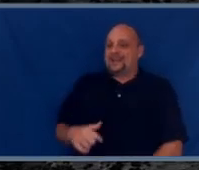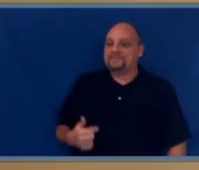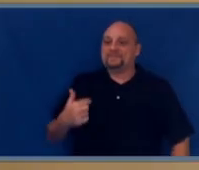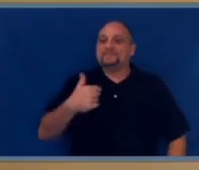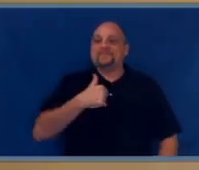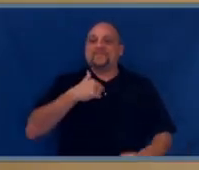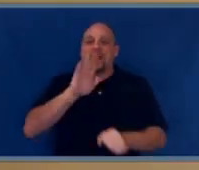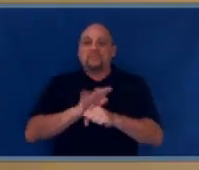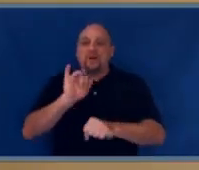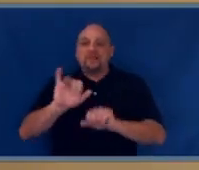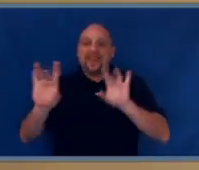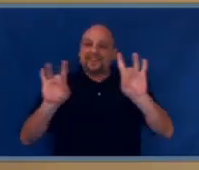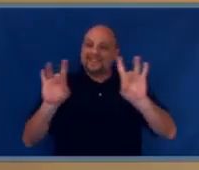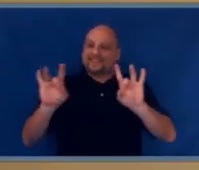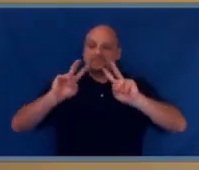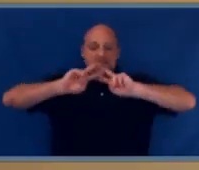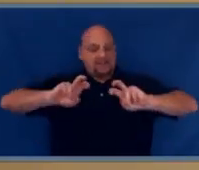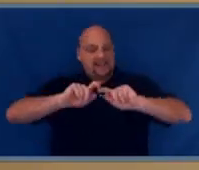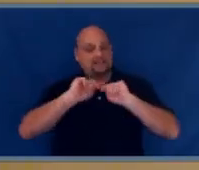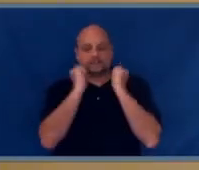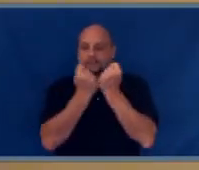I'M ON THE STAMP ANALYSIS TEAM.